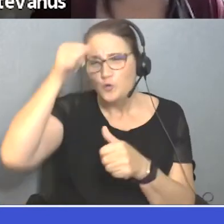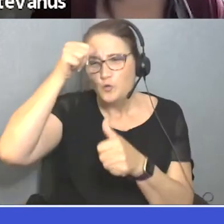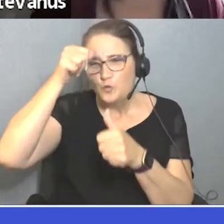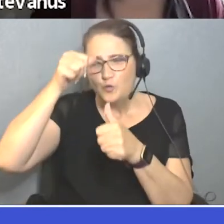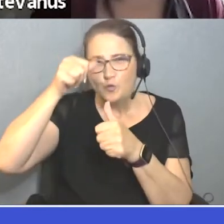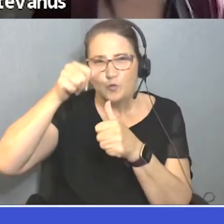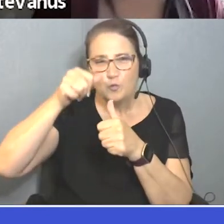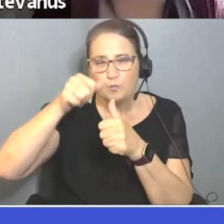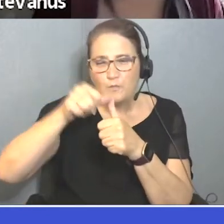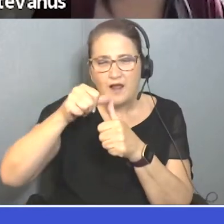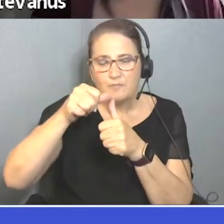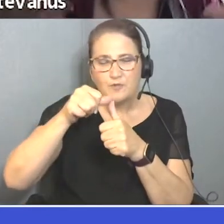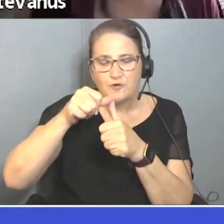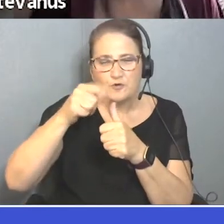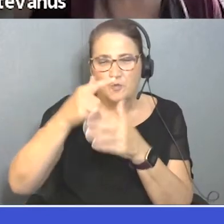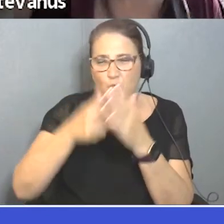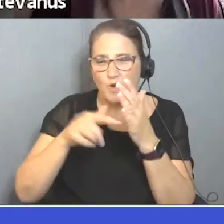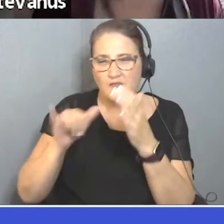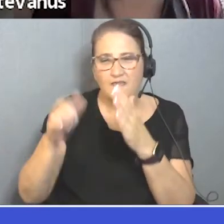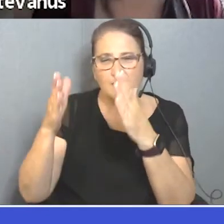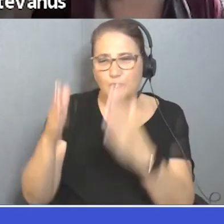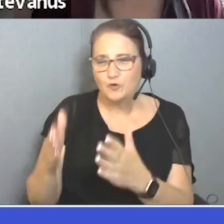What do you remember having heard from the mouth of the person,